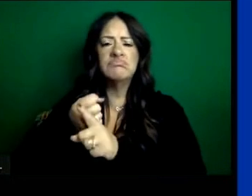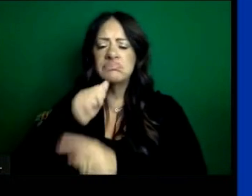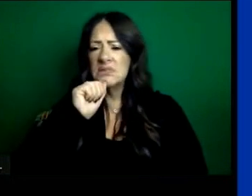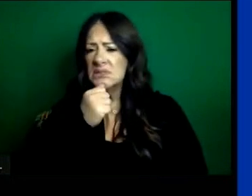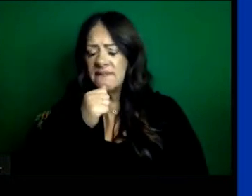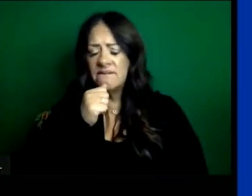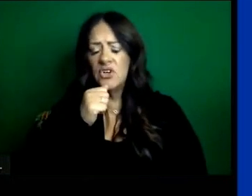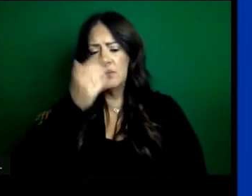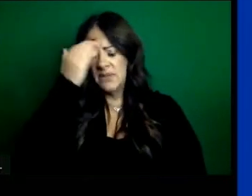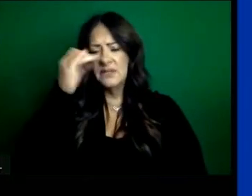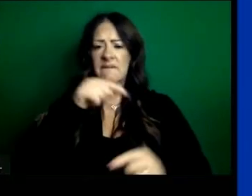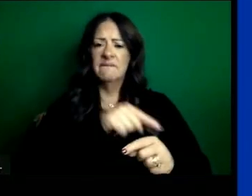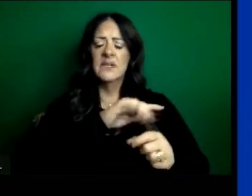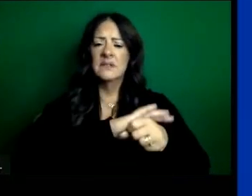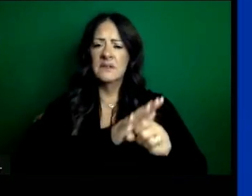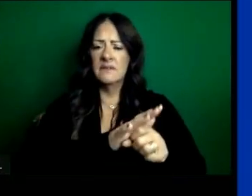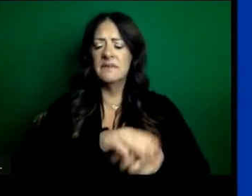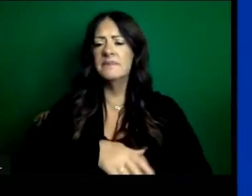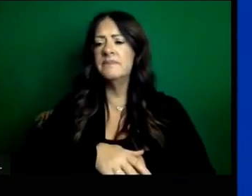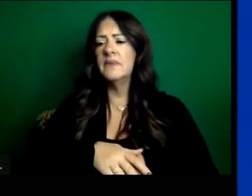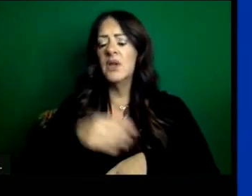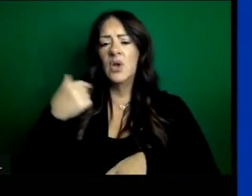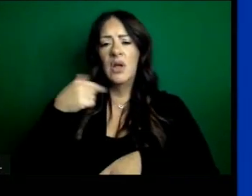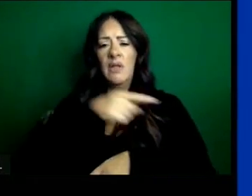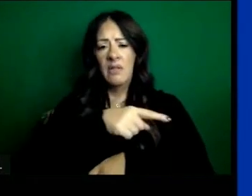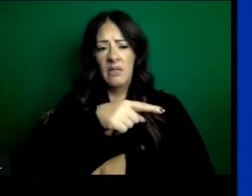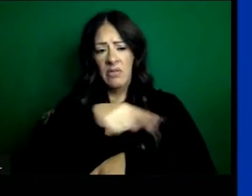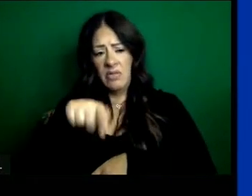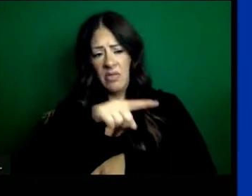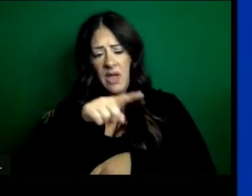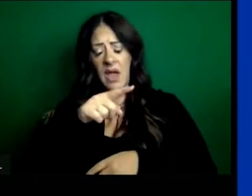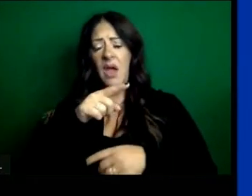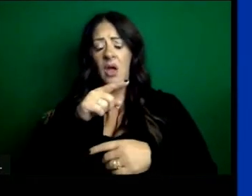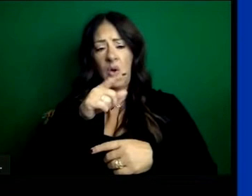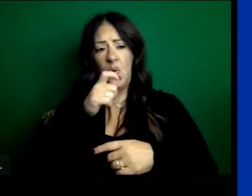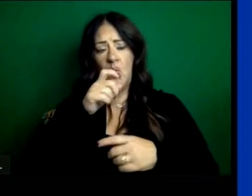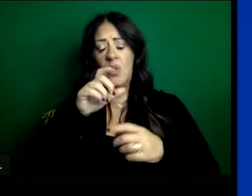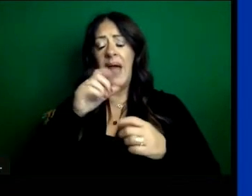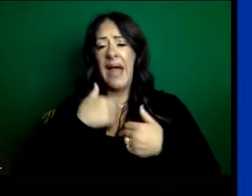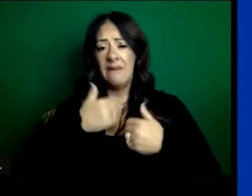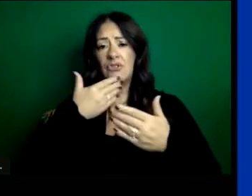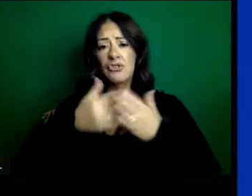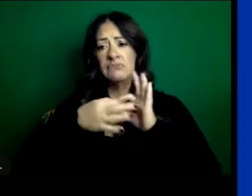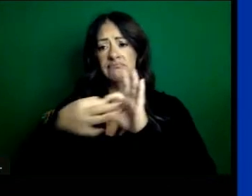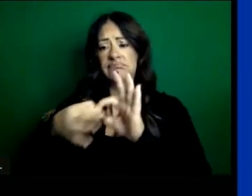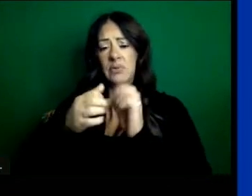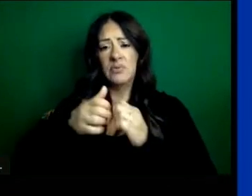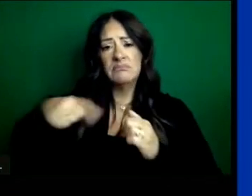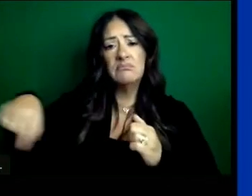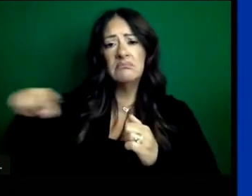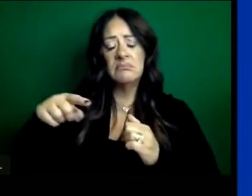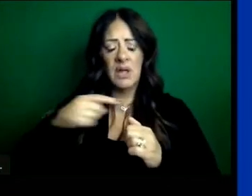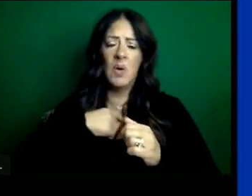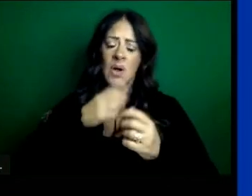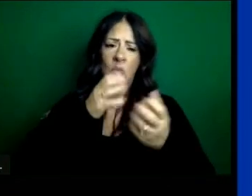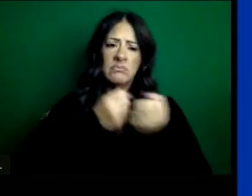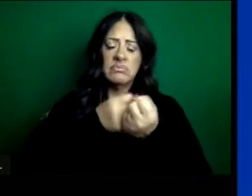USING OUR ALLOCATION STRATEGY TO MAKE SURE THE HARDEST HIT